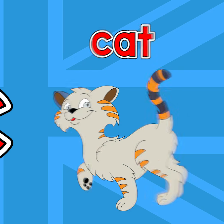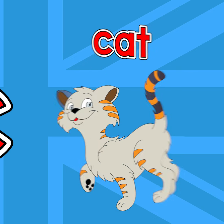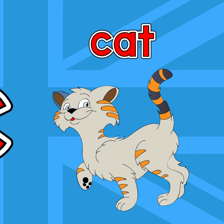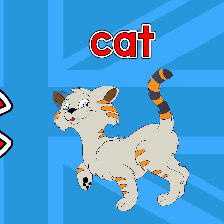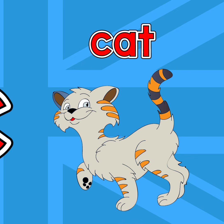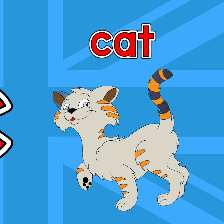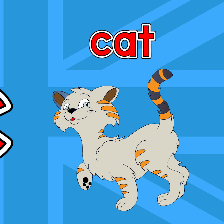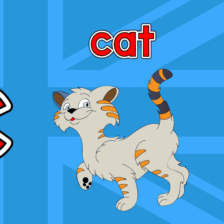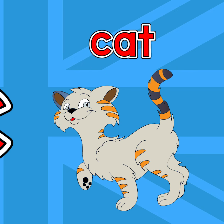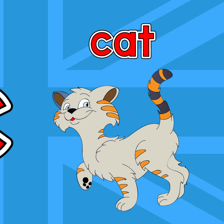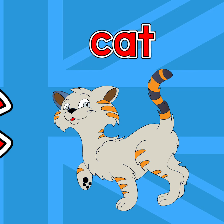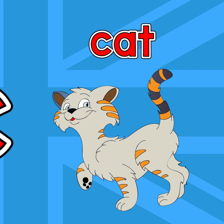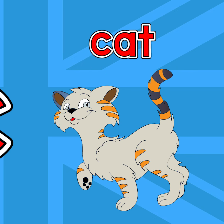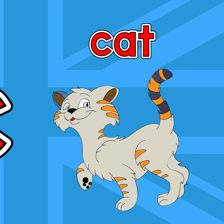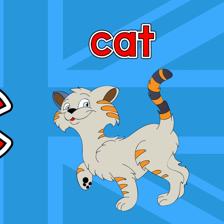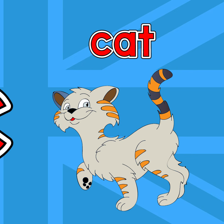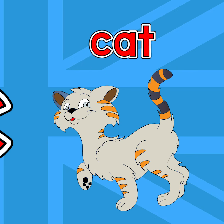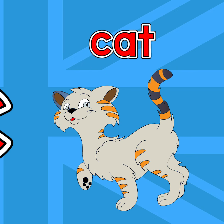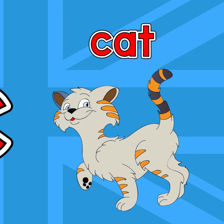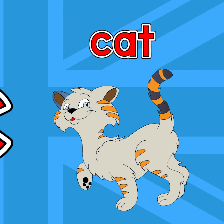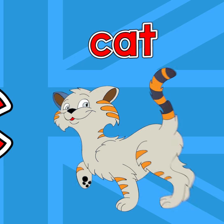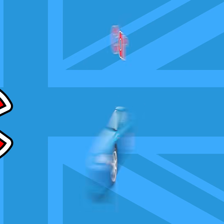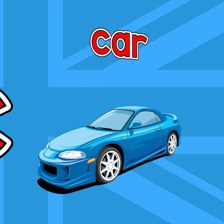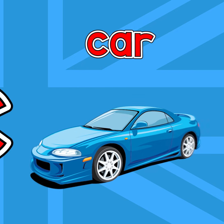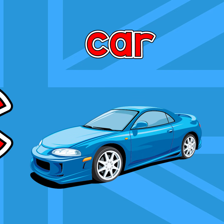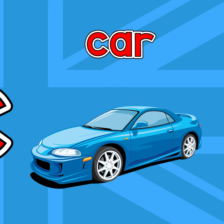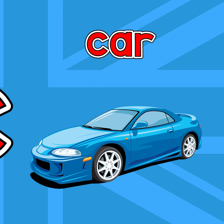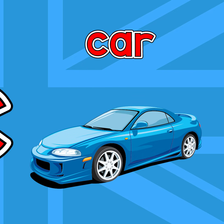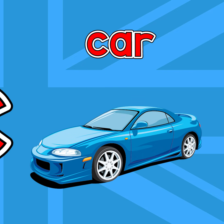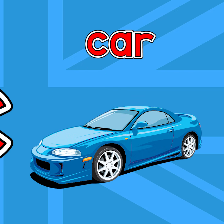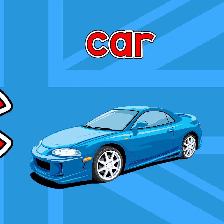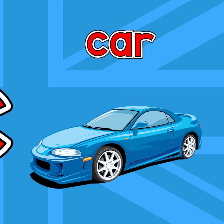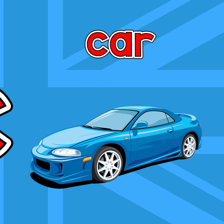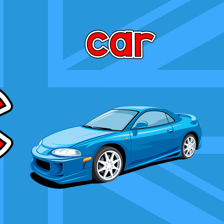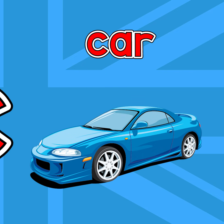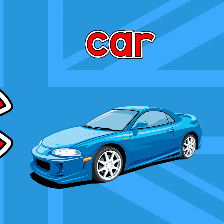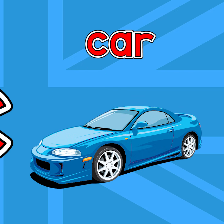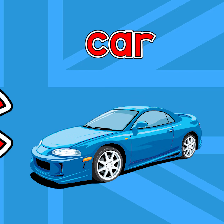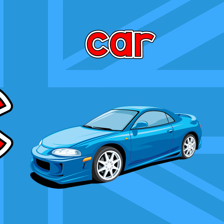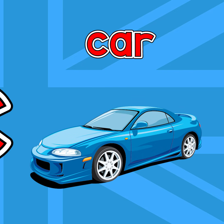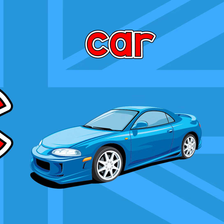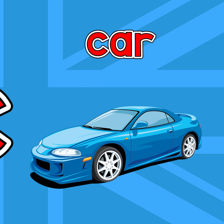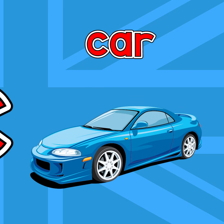/C/ /c/ cat /C/ /c/ car